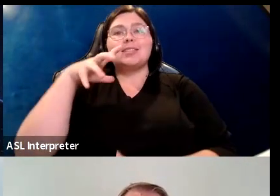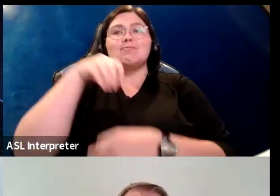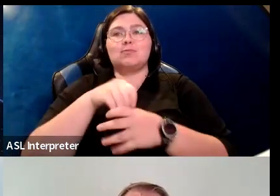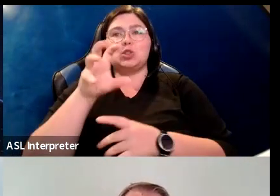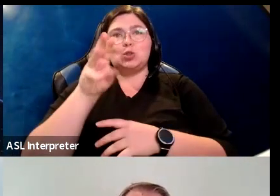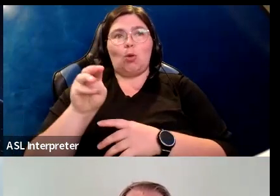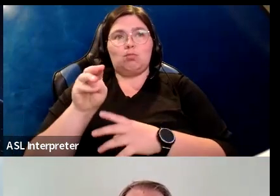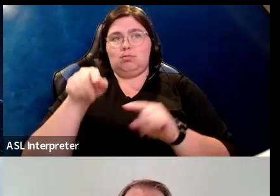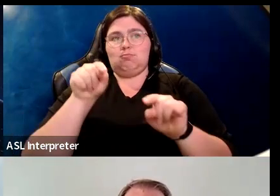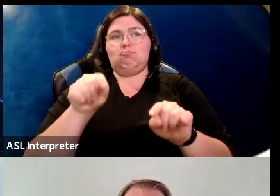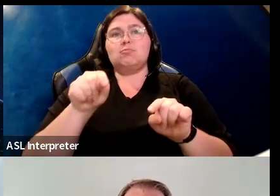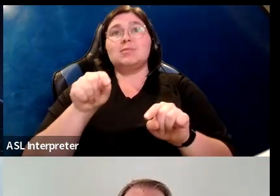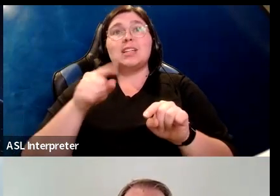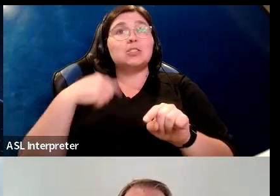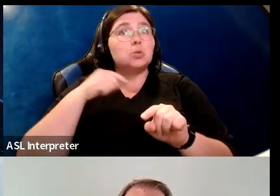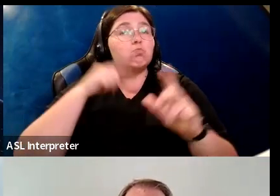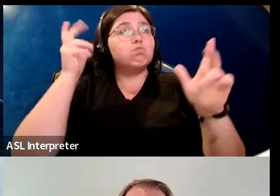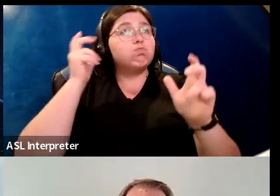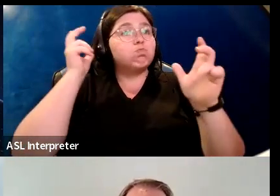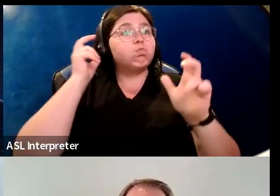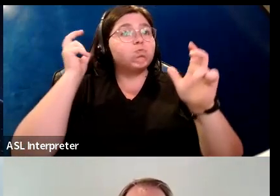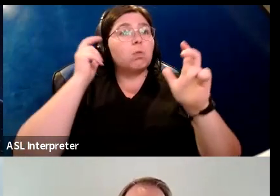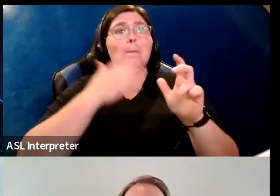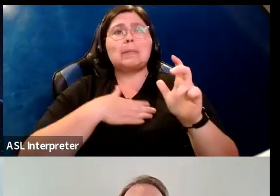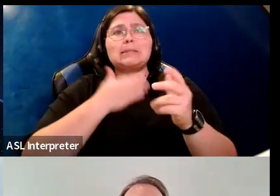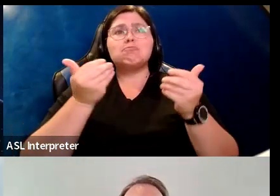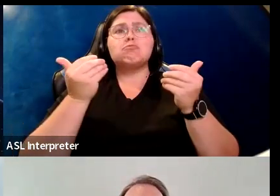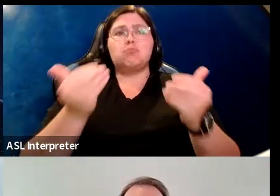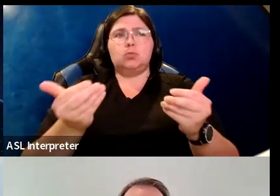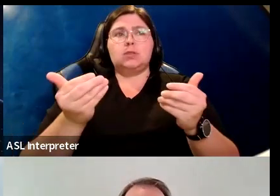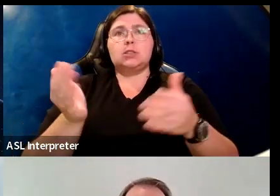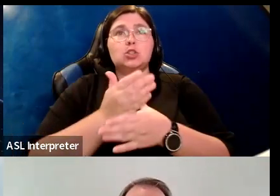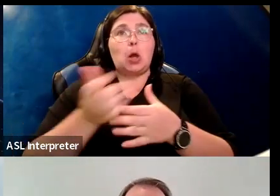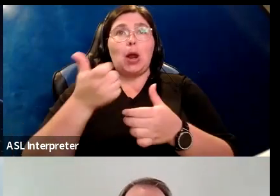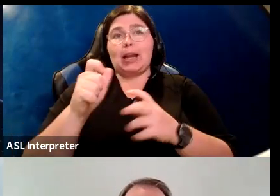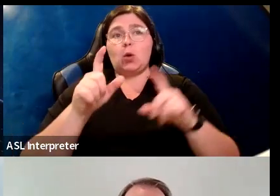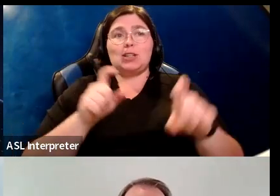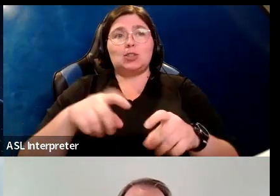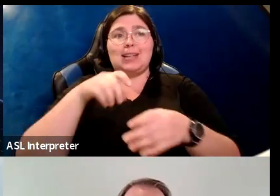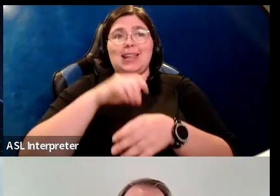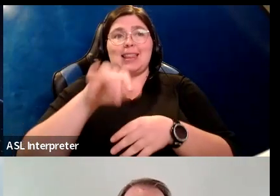And as you're listening to the panelists, please feel free to share your questions in that tab.